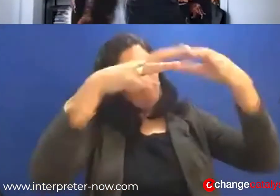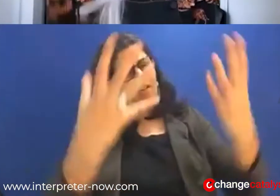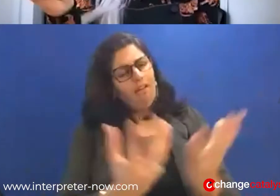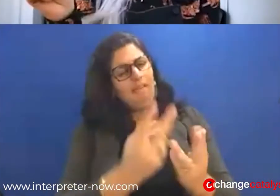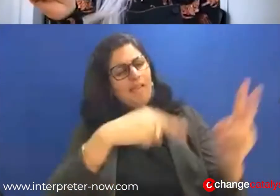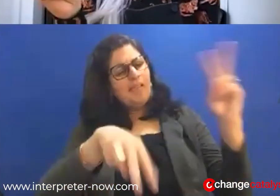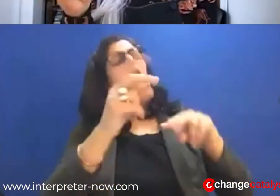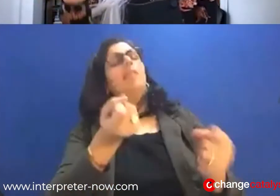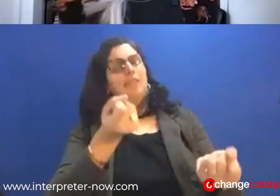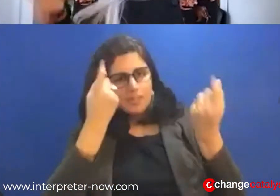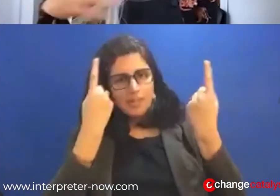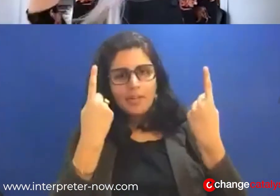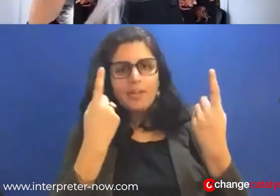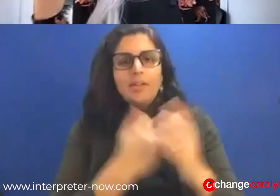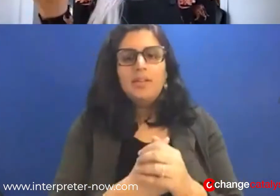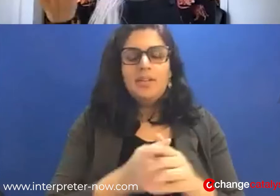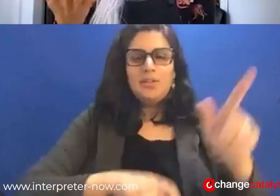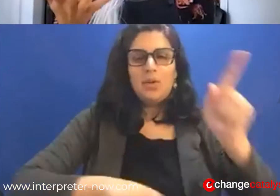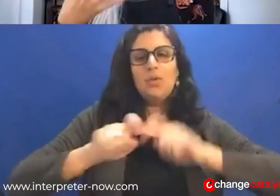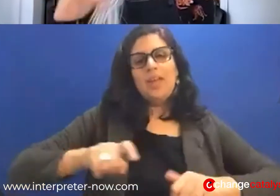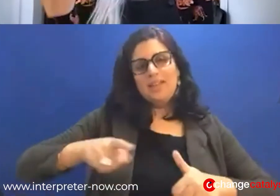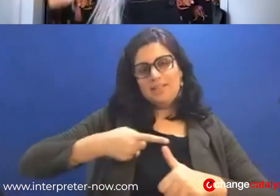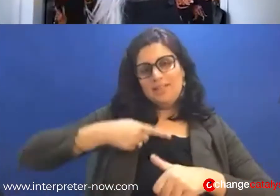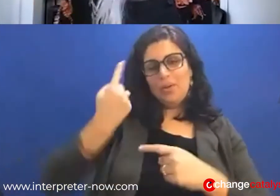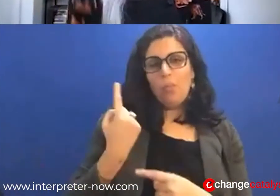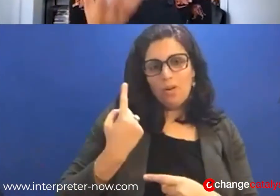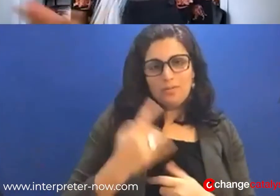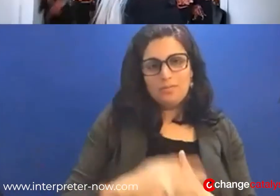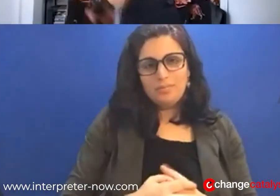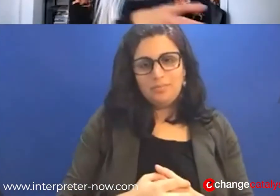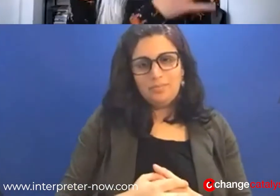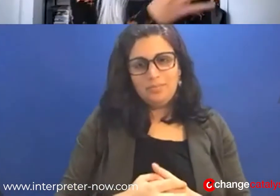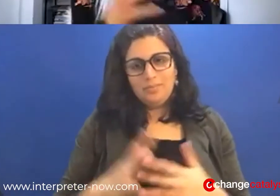In case people try or think that it's easy just to skip past that, there's always a connection